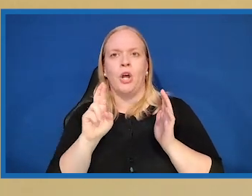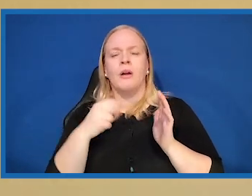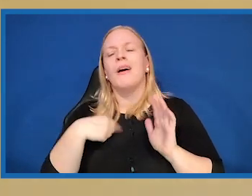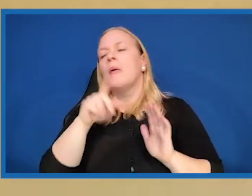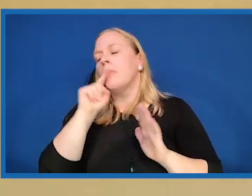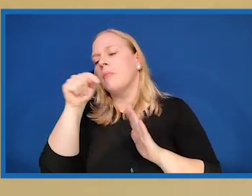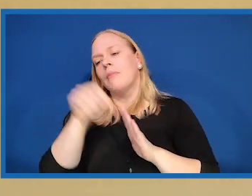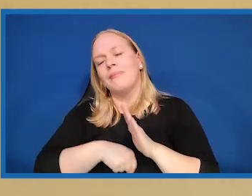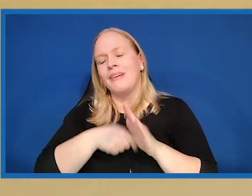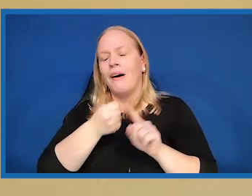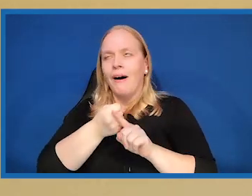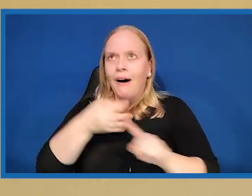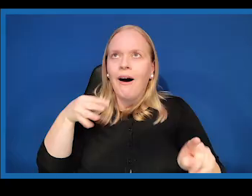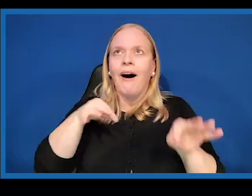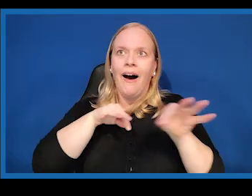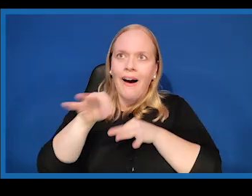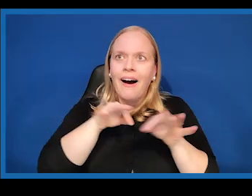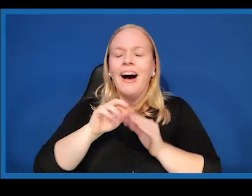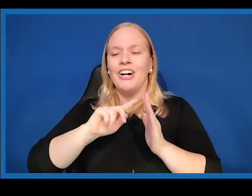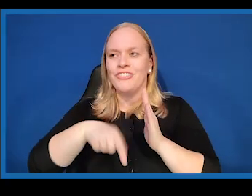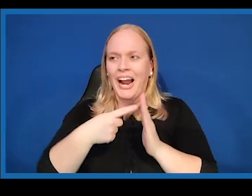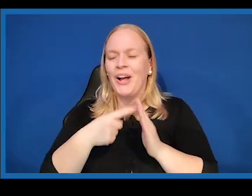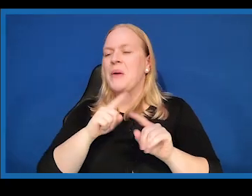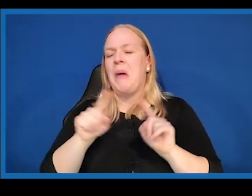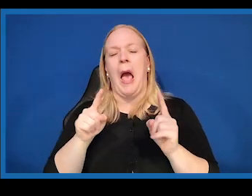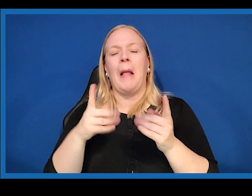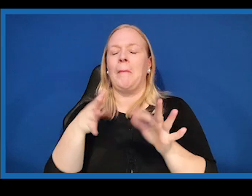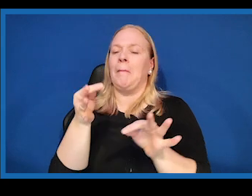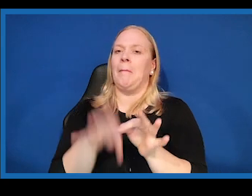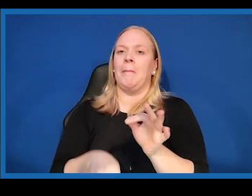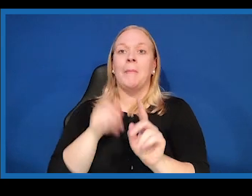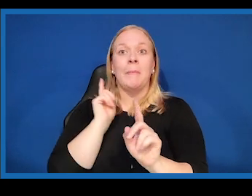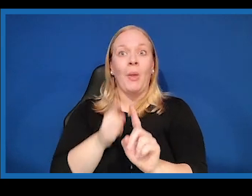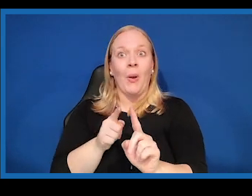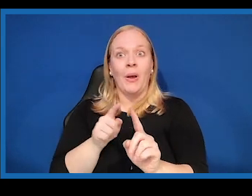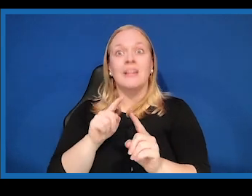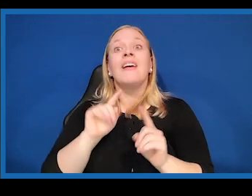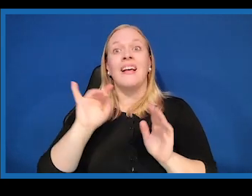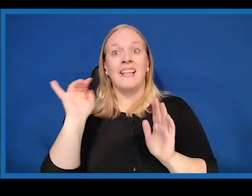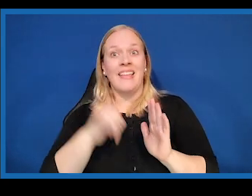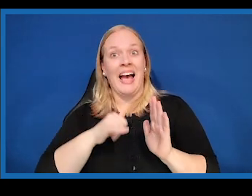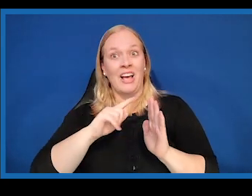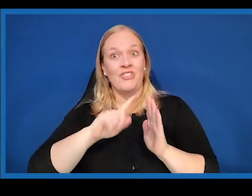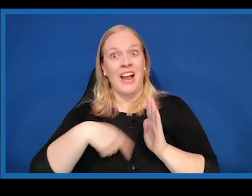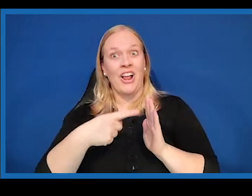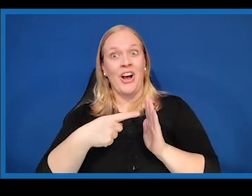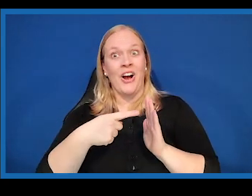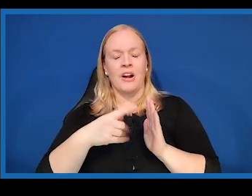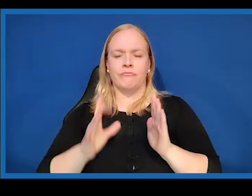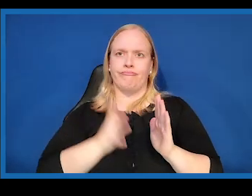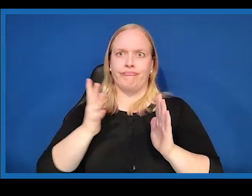RADAR WORKS, BUT UH, WHAT YOU NEED TO TAKE OUT OF THAT IS THAT THIS, UH, FANCY RADAR, UH,